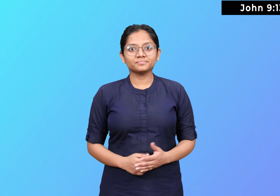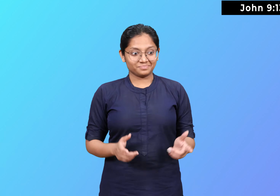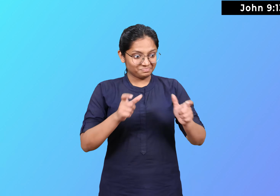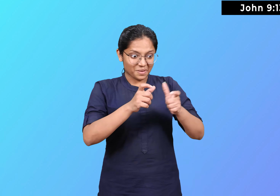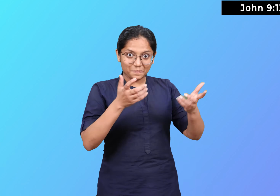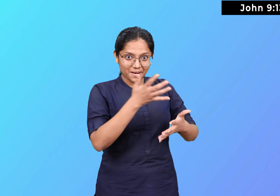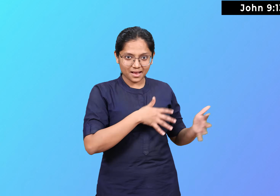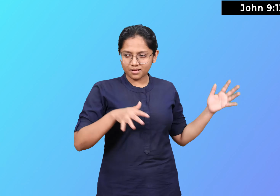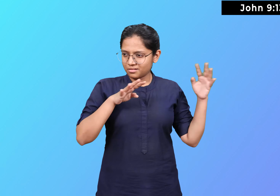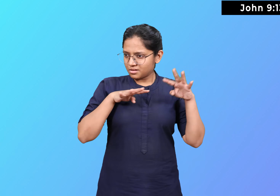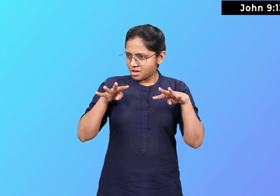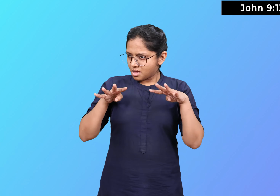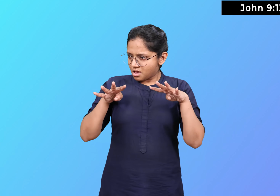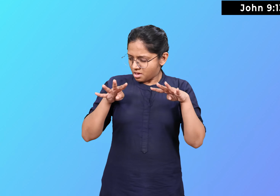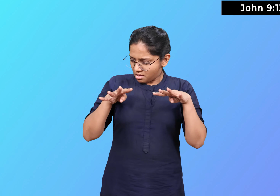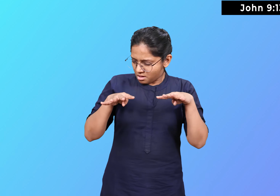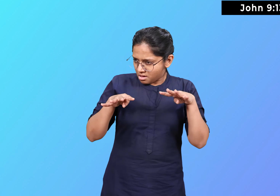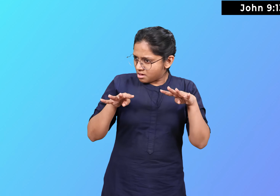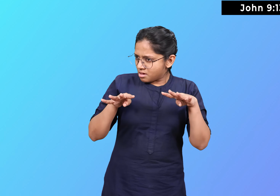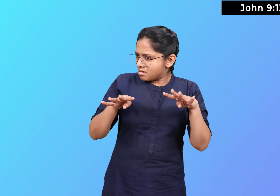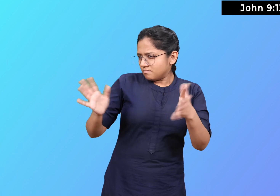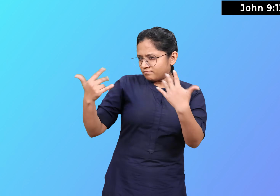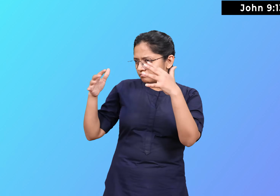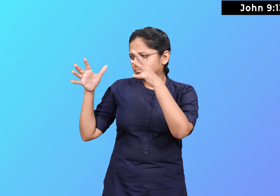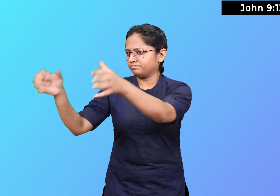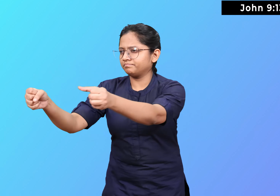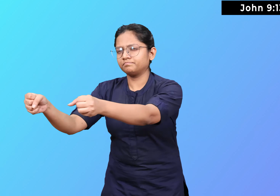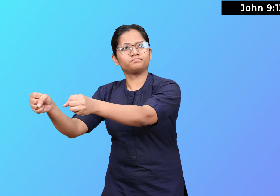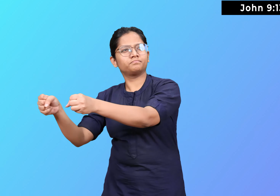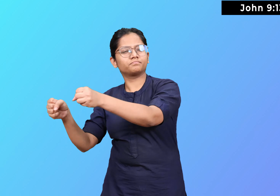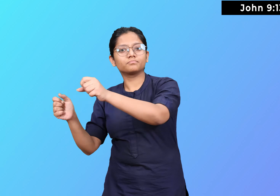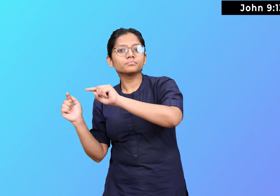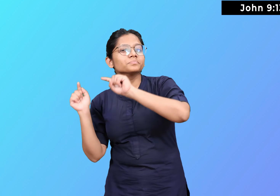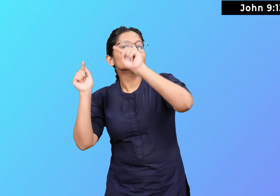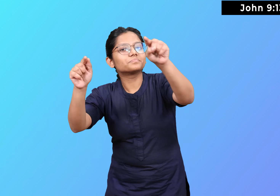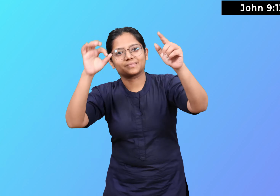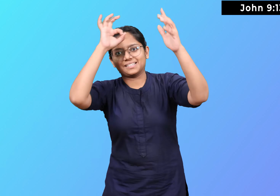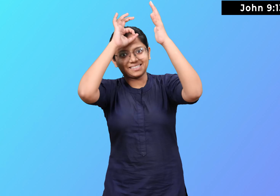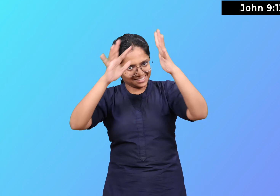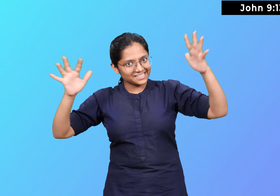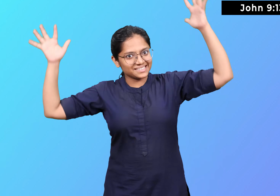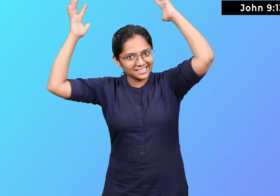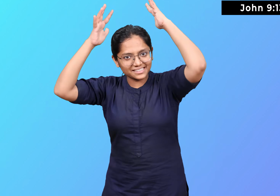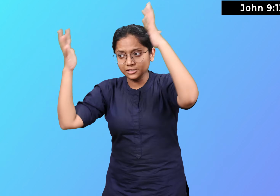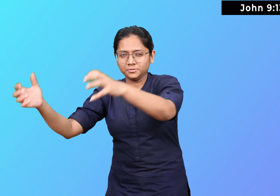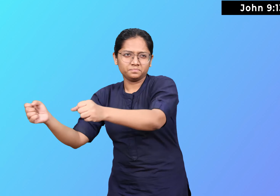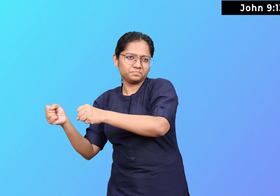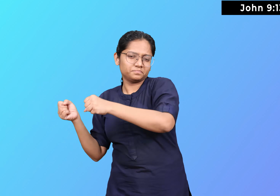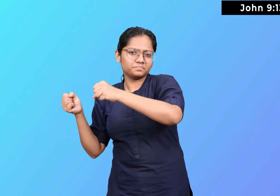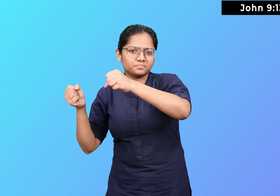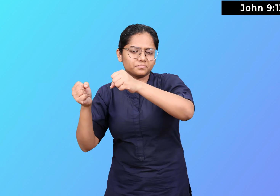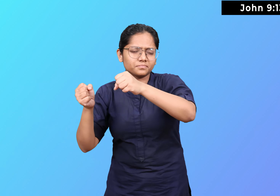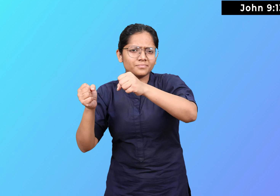Then the people brought the man to the Pharisees.